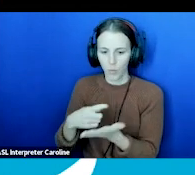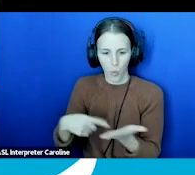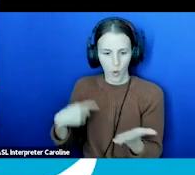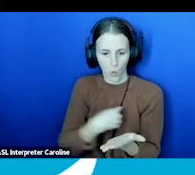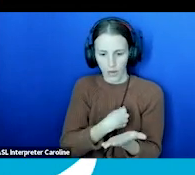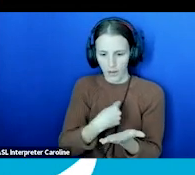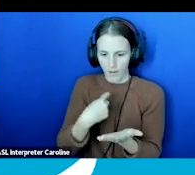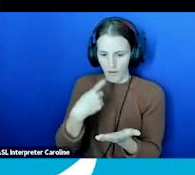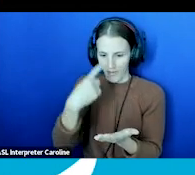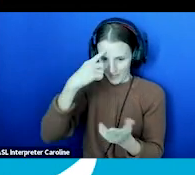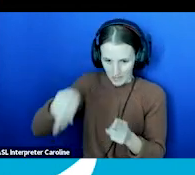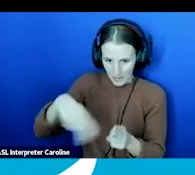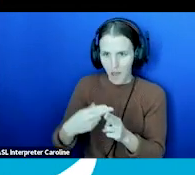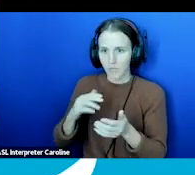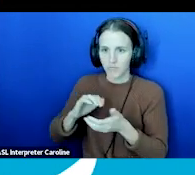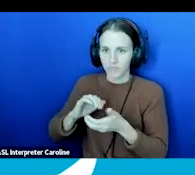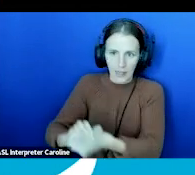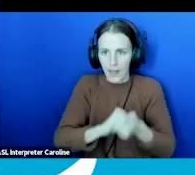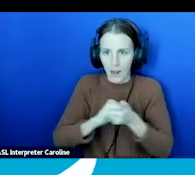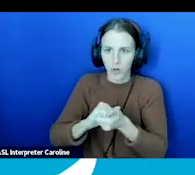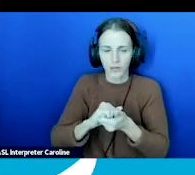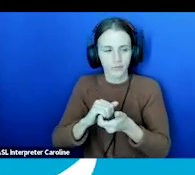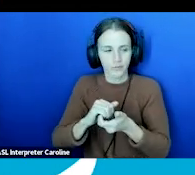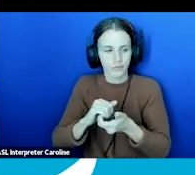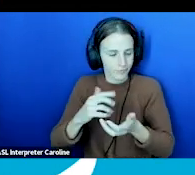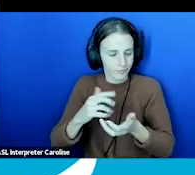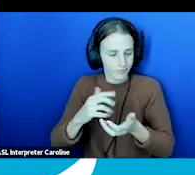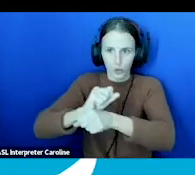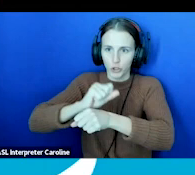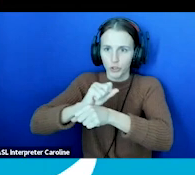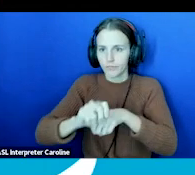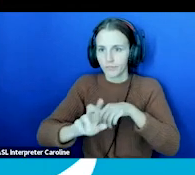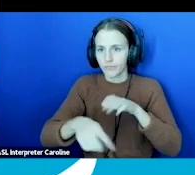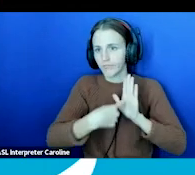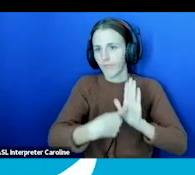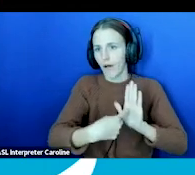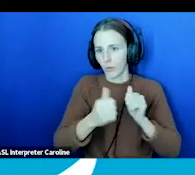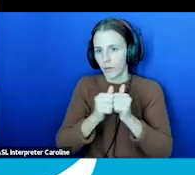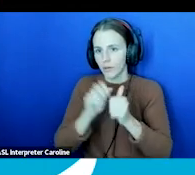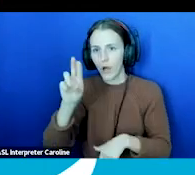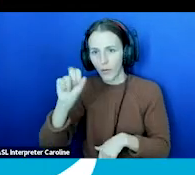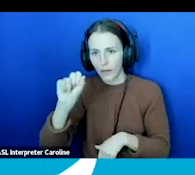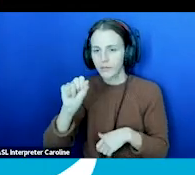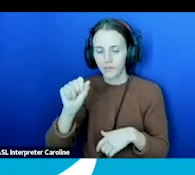THAT FURTHER AND HAVE THOSE CONVERSATIONS SO IT IS UNDERSTOOD AND THAT'S WHAT WE TALK ABOUT